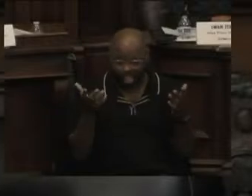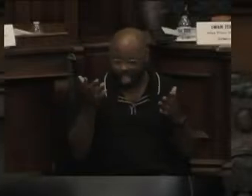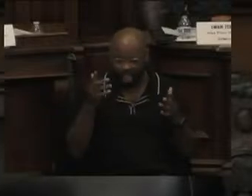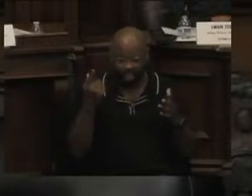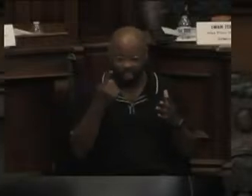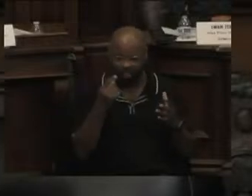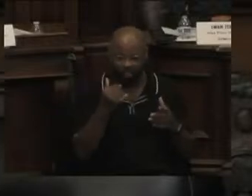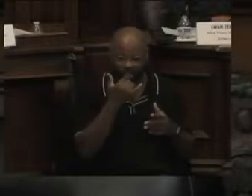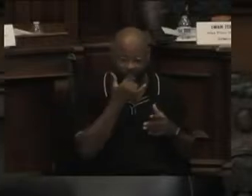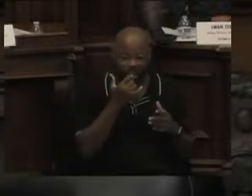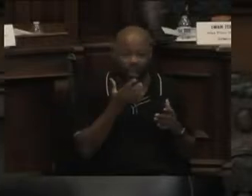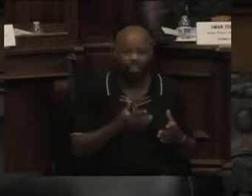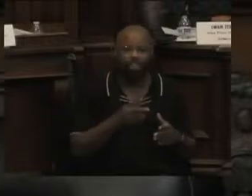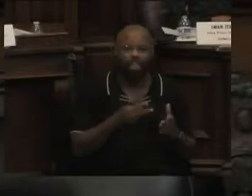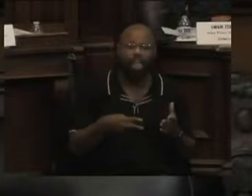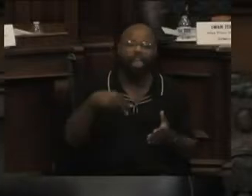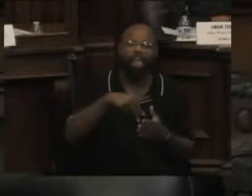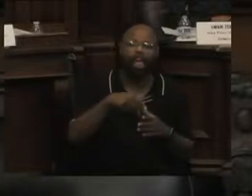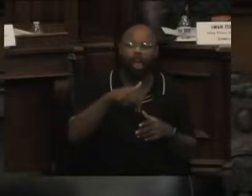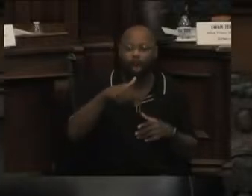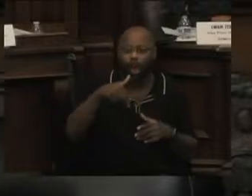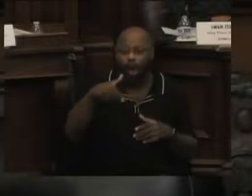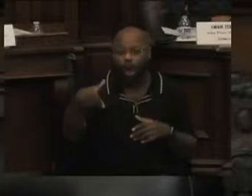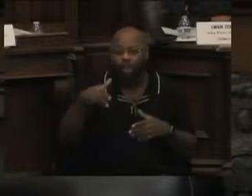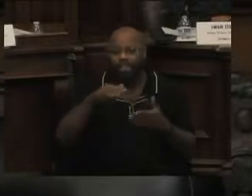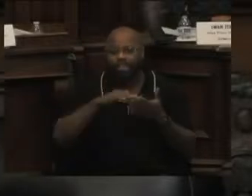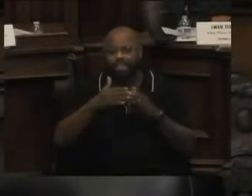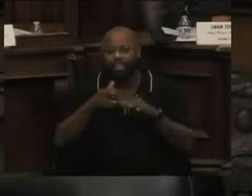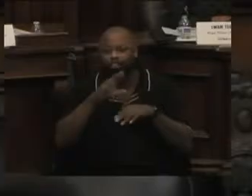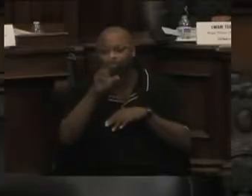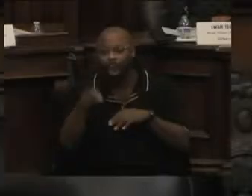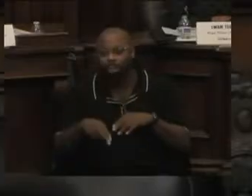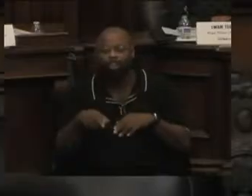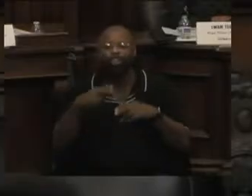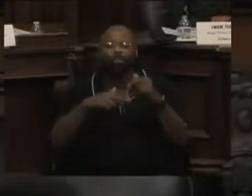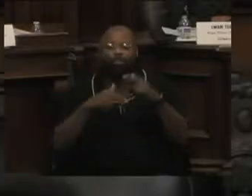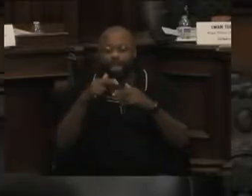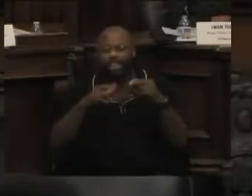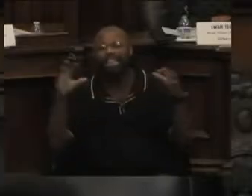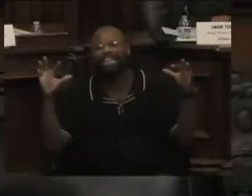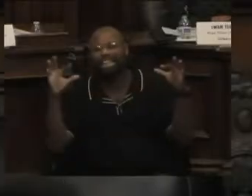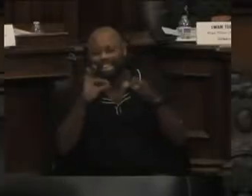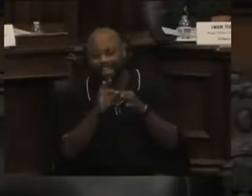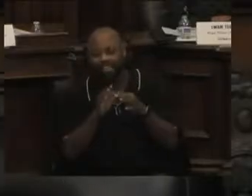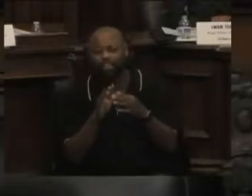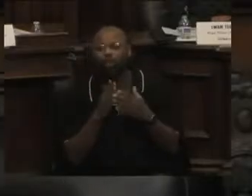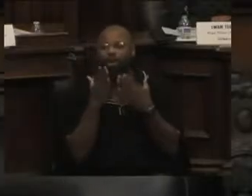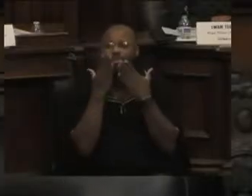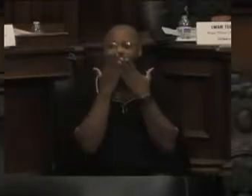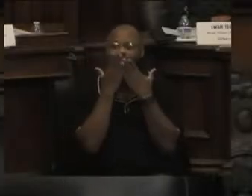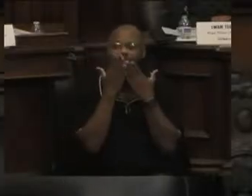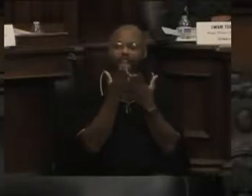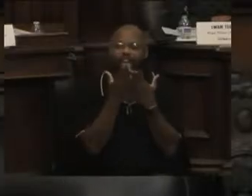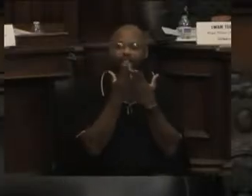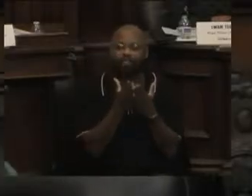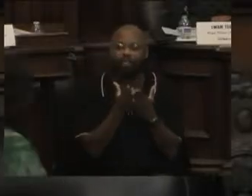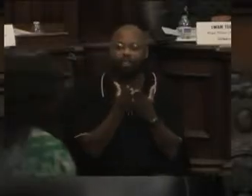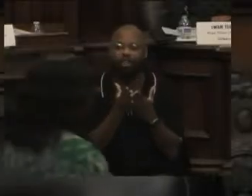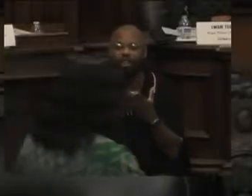that if something goes wrong, you have to get up and take your laptop to a city of